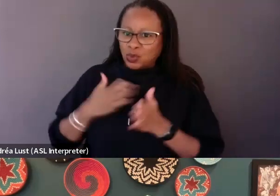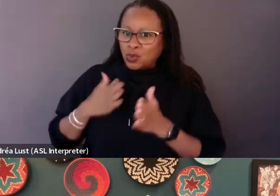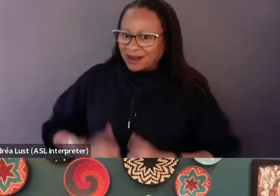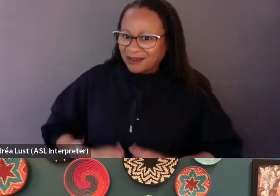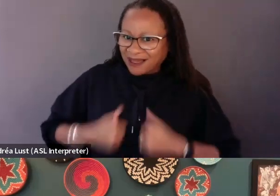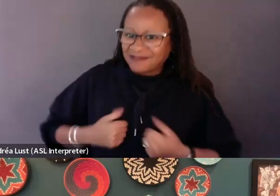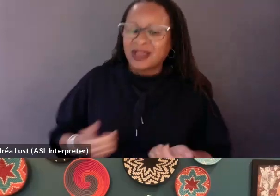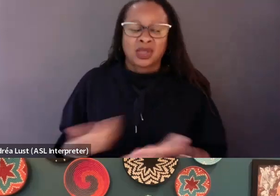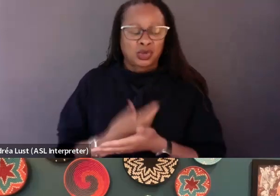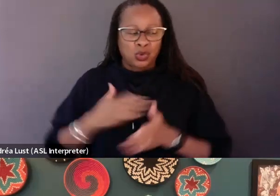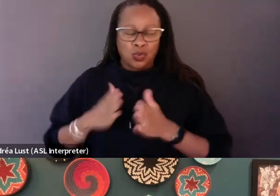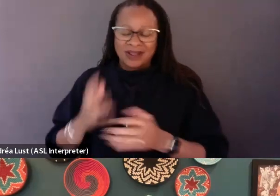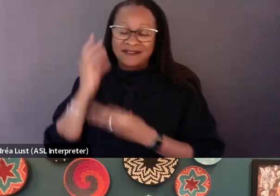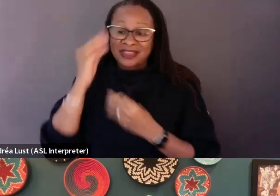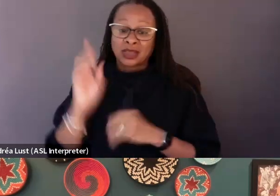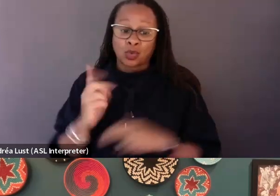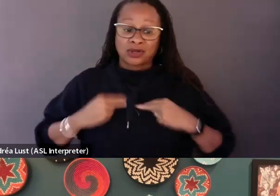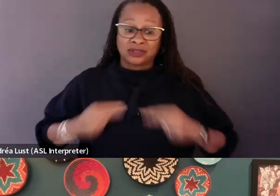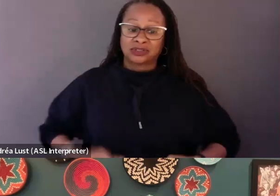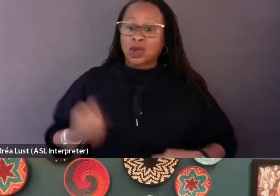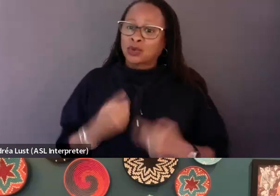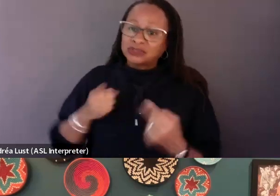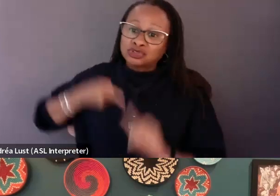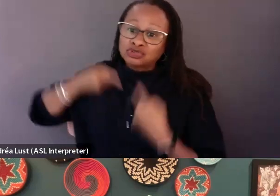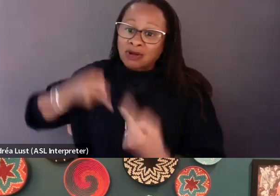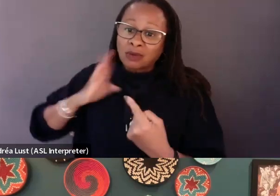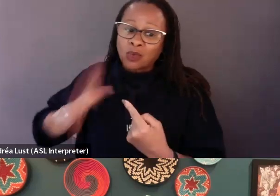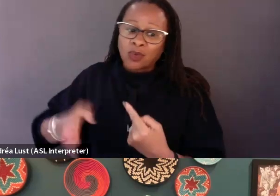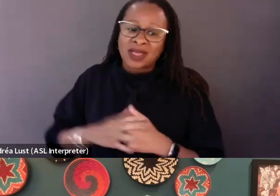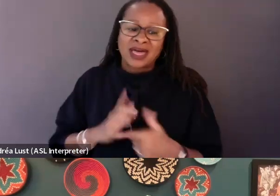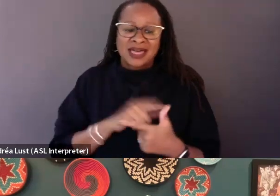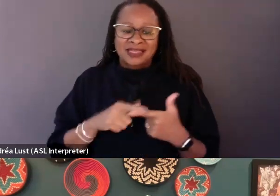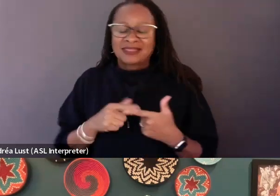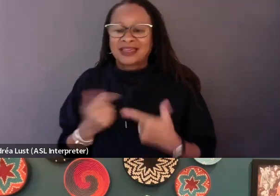of thinking wherein human beings always got to struggle. And then there's another beautiful way of being thinking,